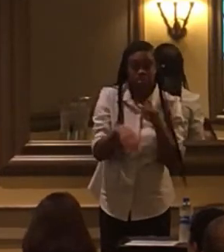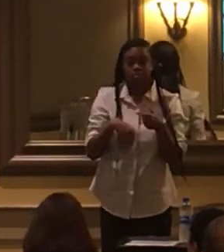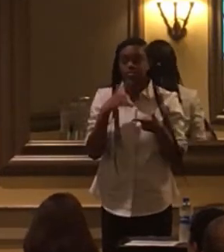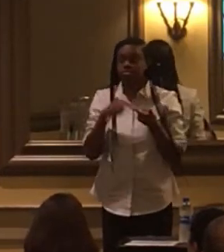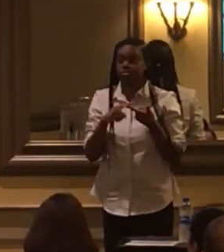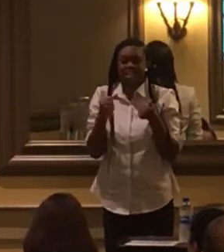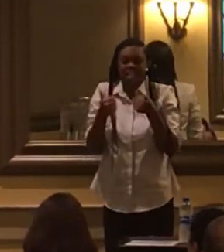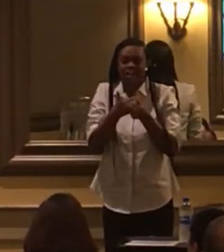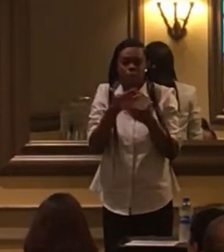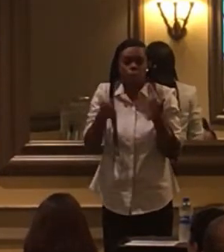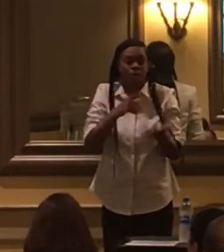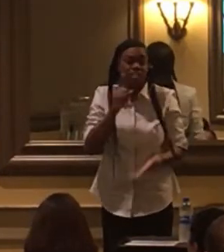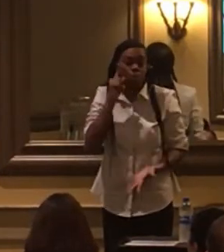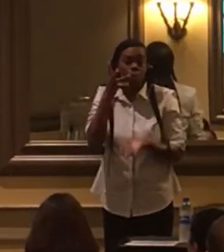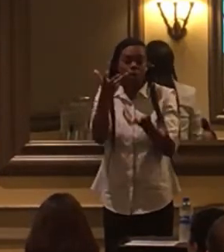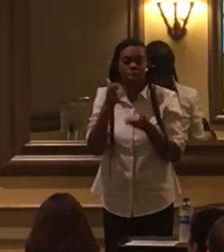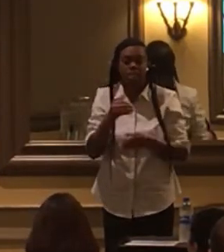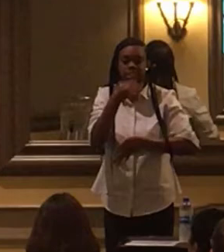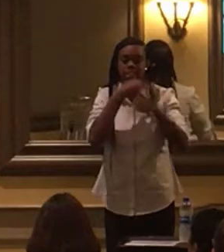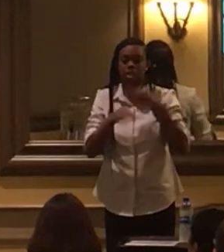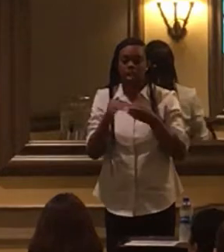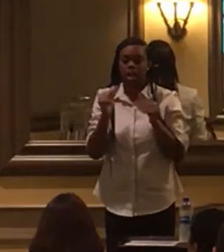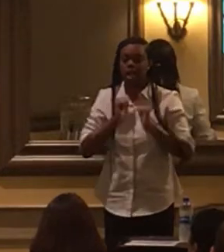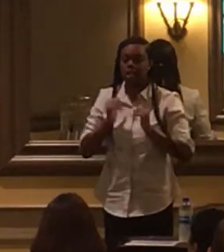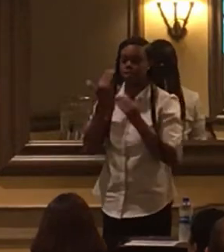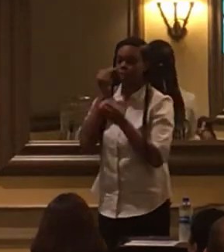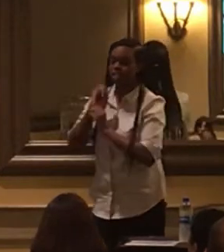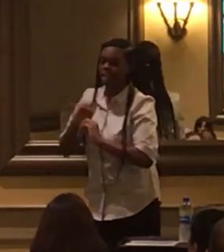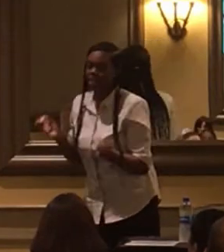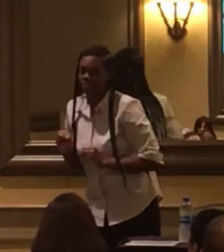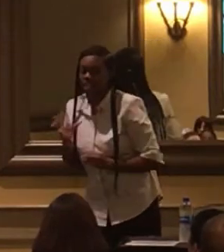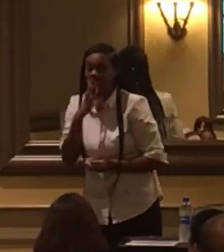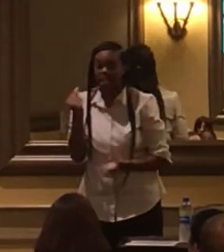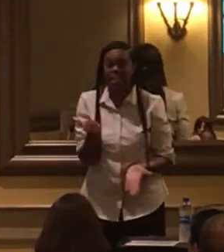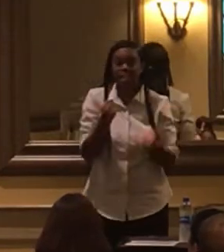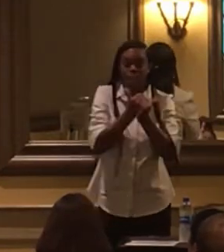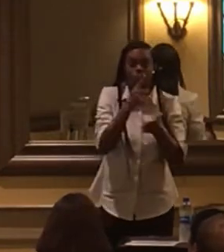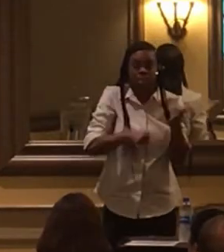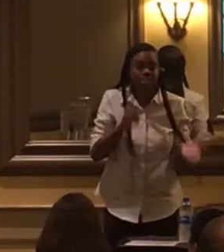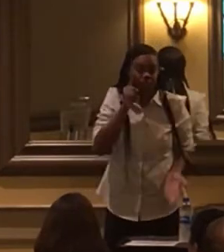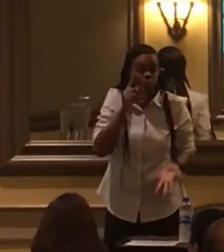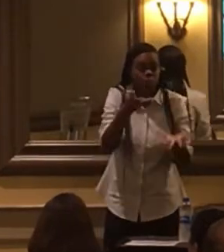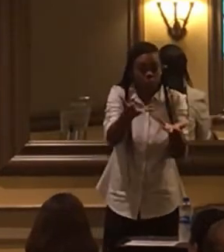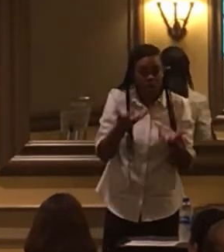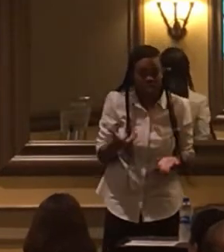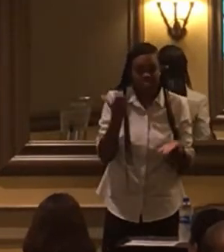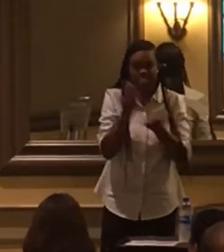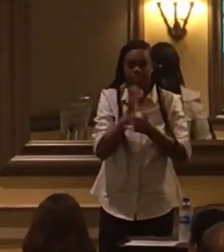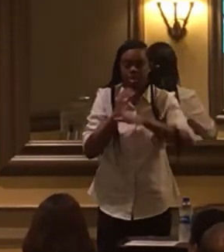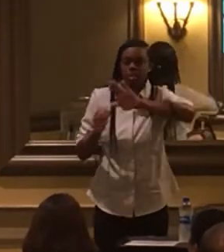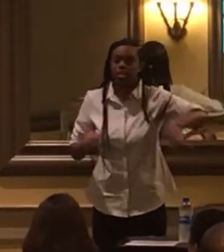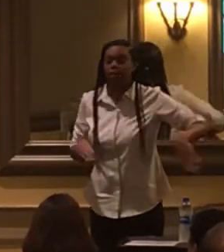understand everything about deaf culture, but you need to use it as passion